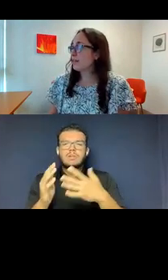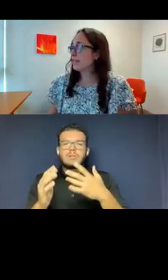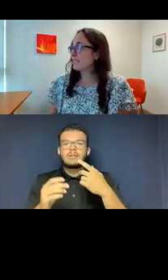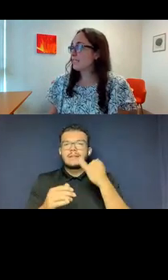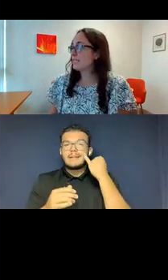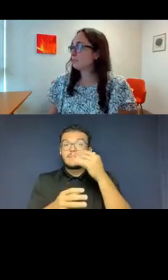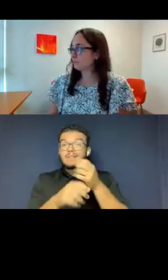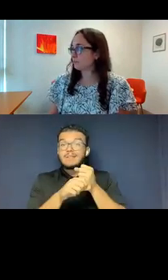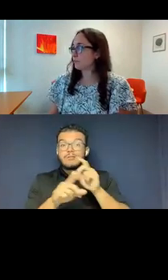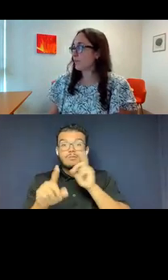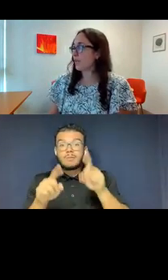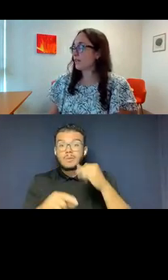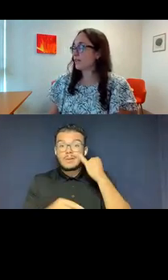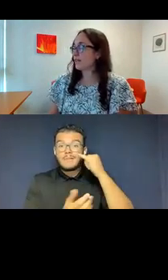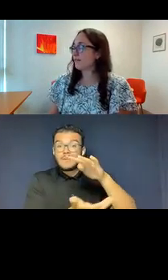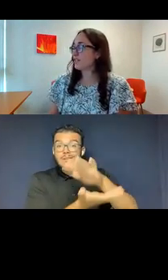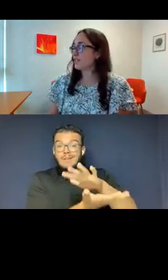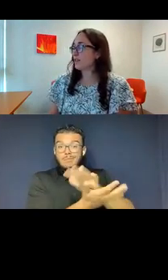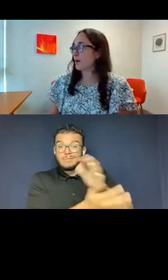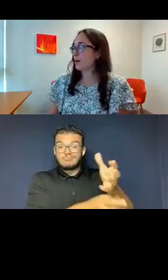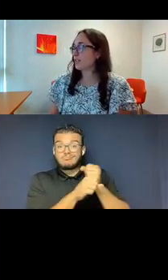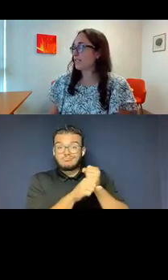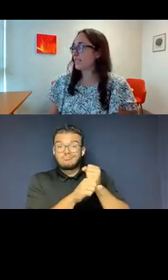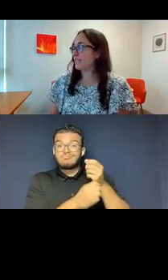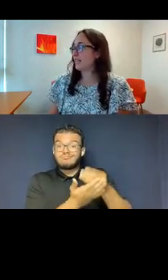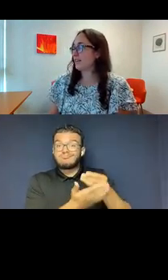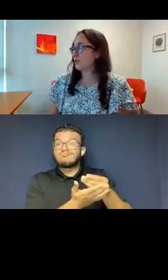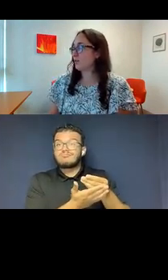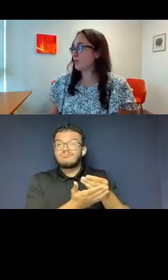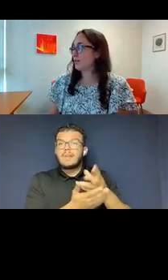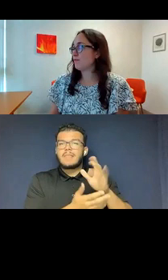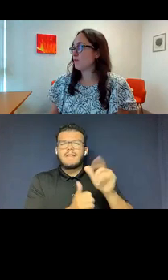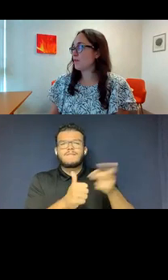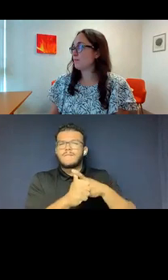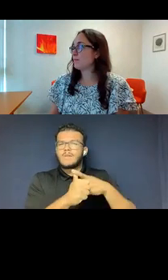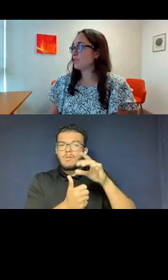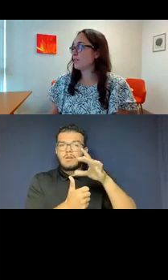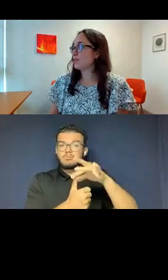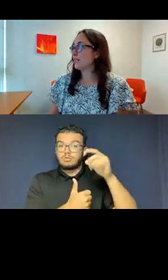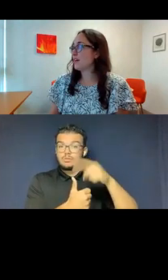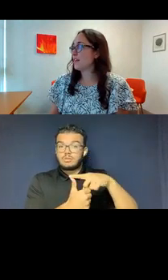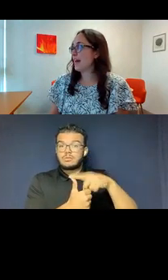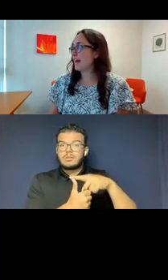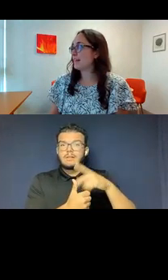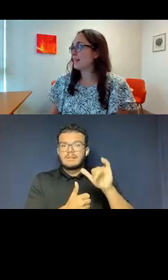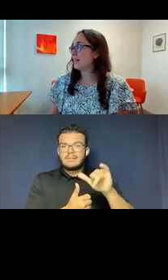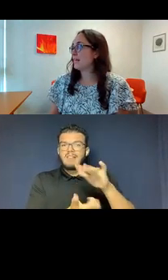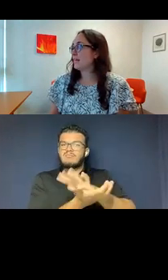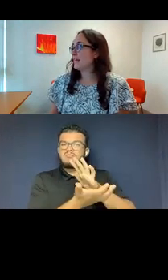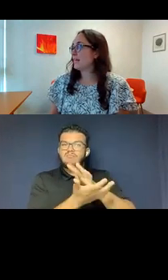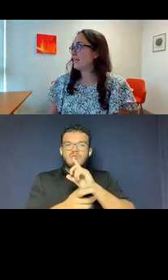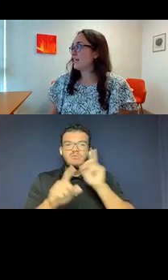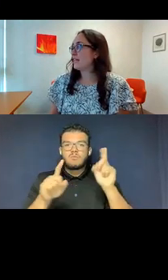a campus grantee, the first option listed there is your reporting form. So you click on that.